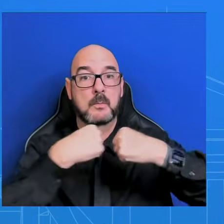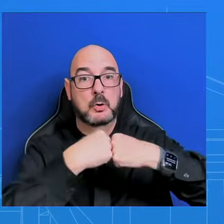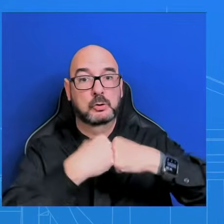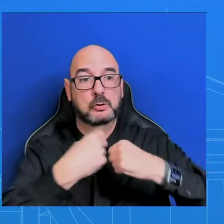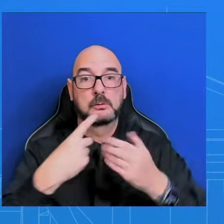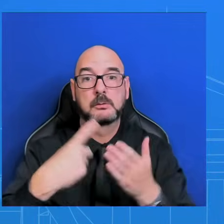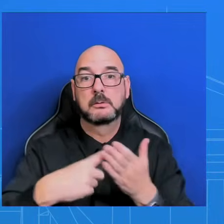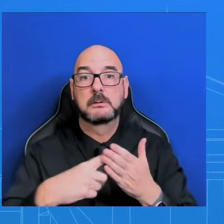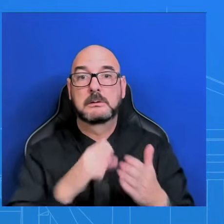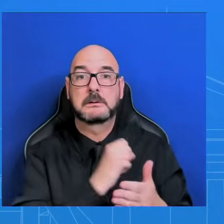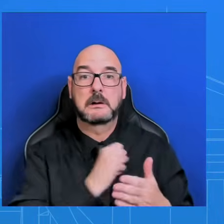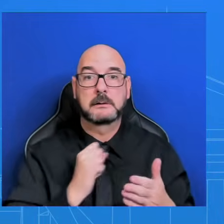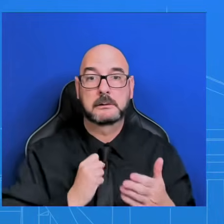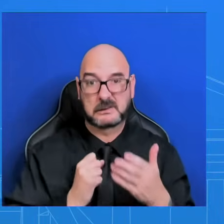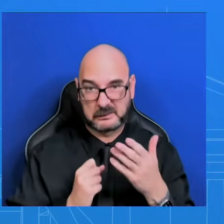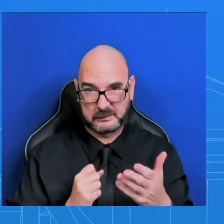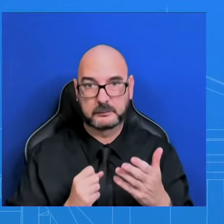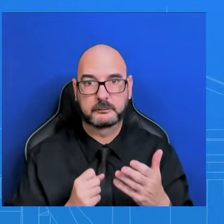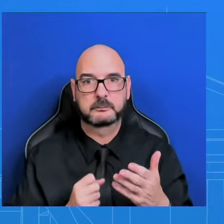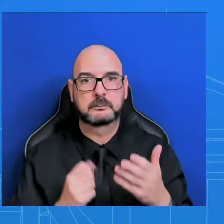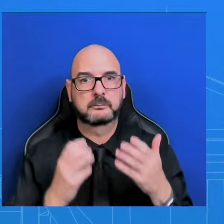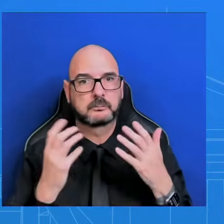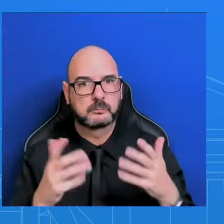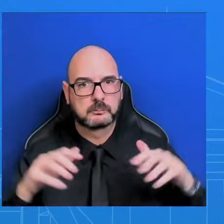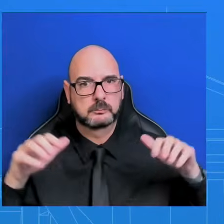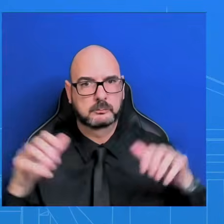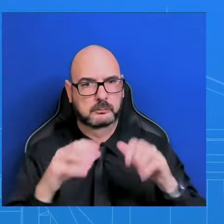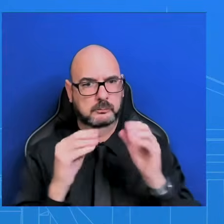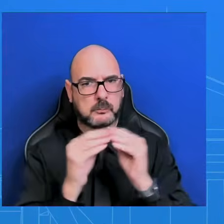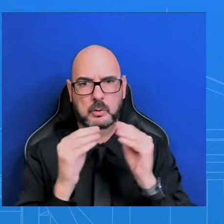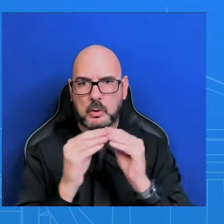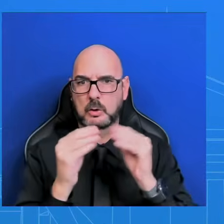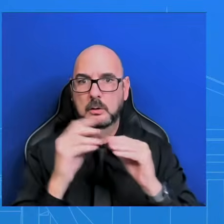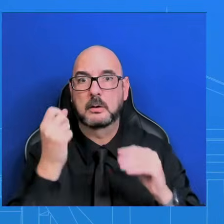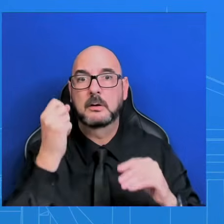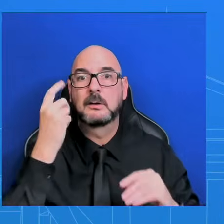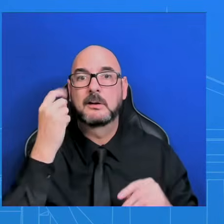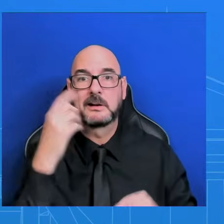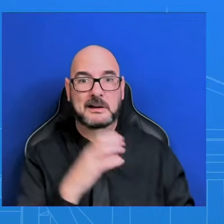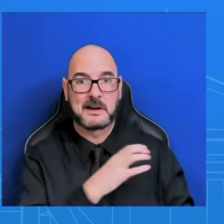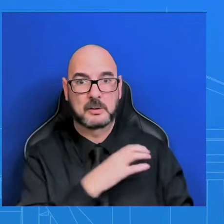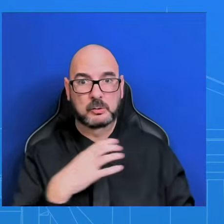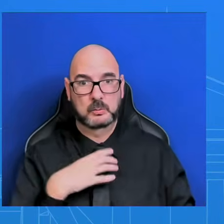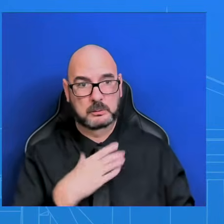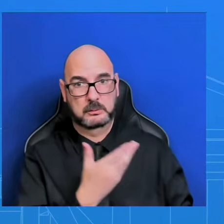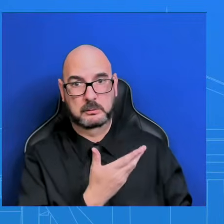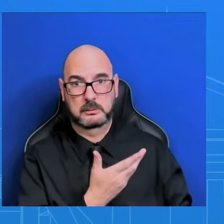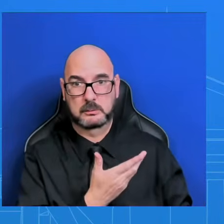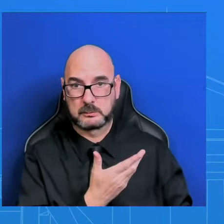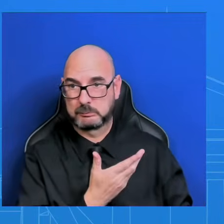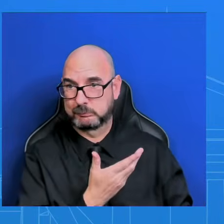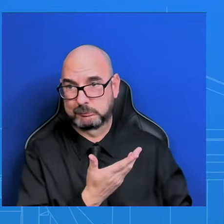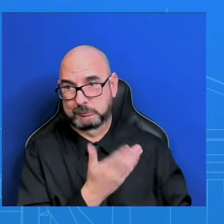We want to do more, but it requires Congress to act. That is where we are now. That's why it's so important that these conversations,